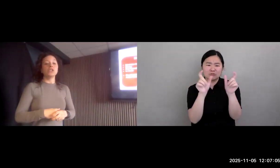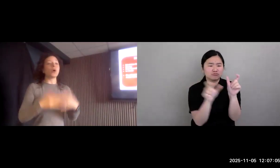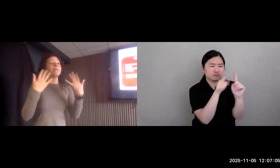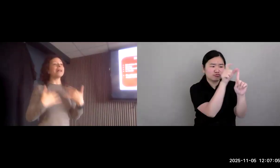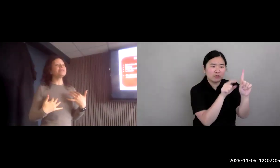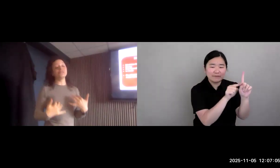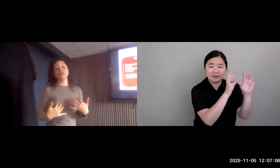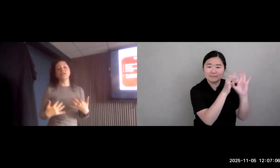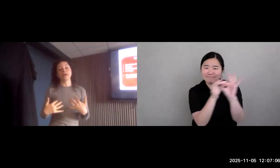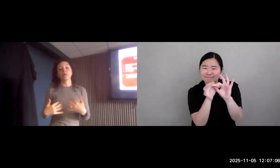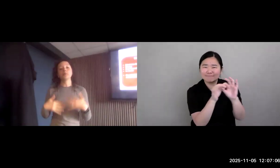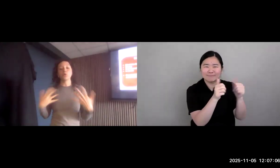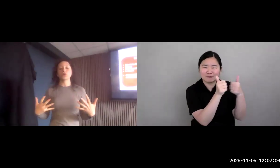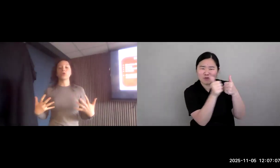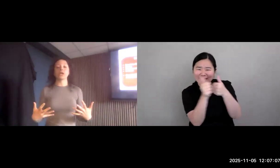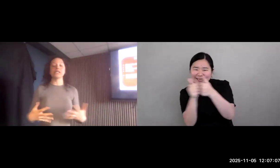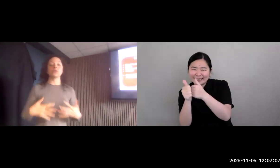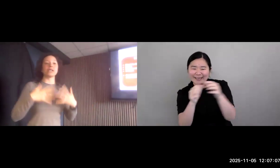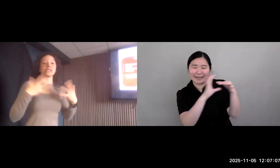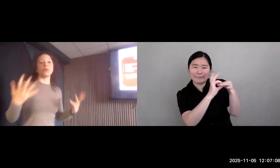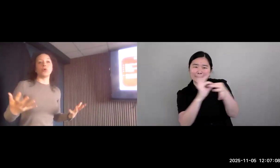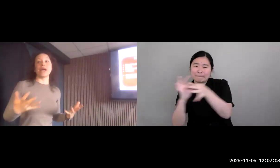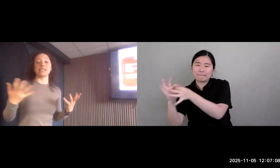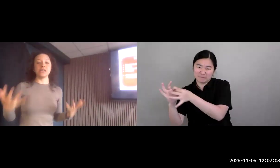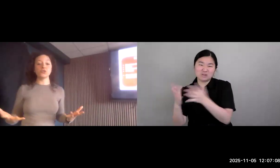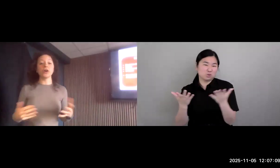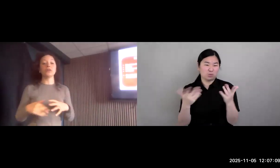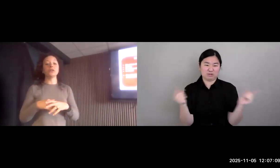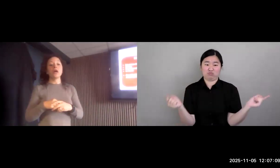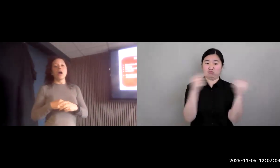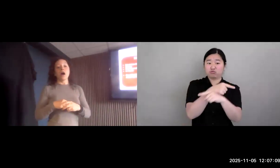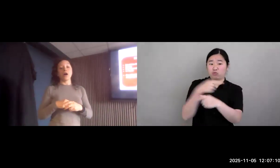So, I'm Palestinian Arab, born and raised in what is now known as Israel.